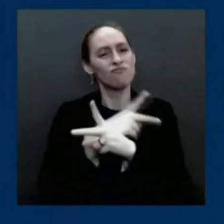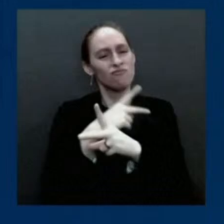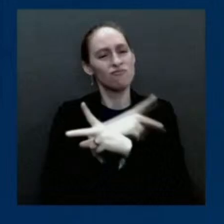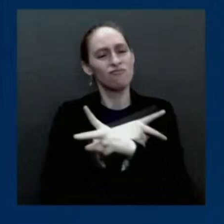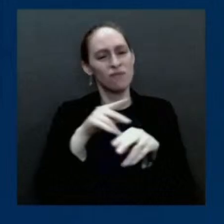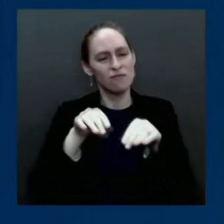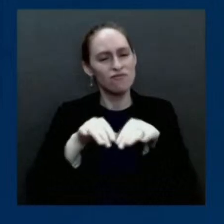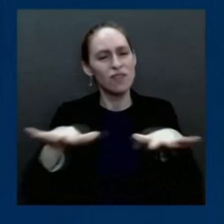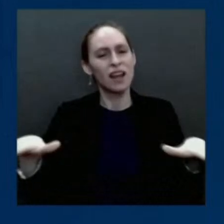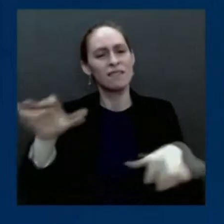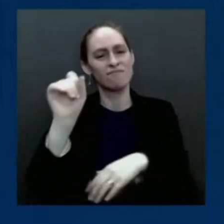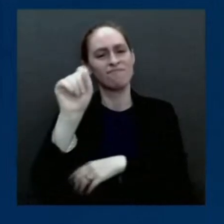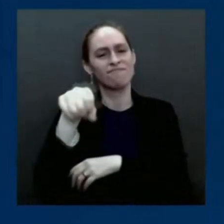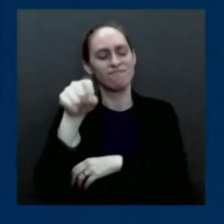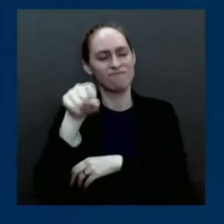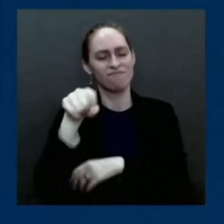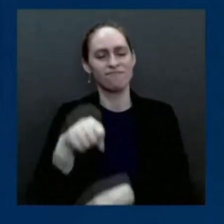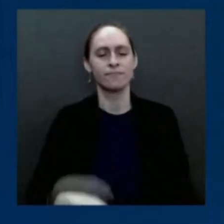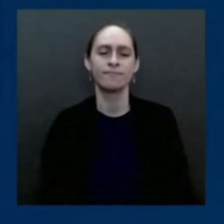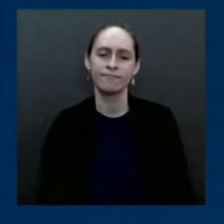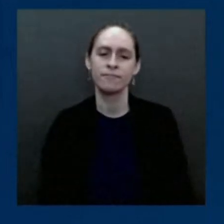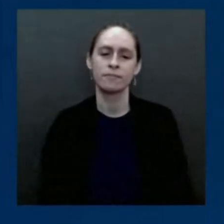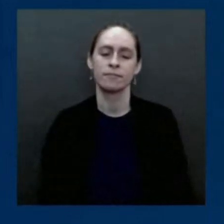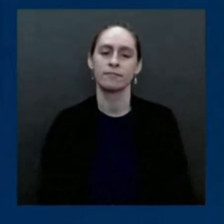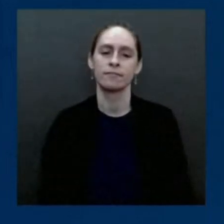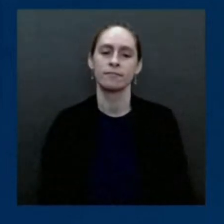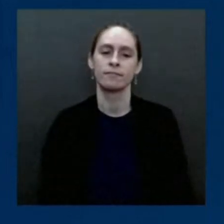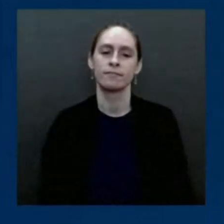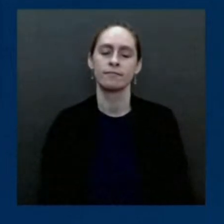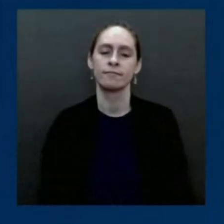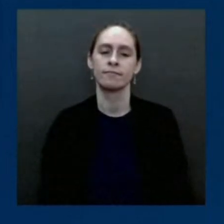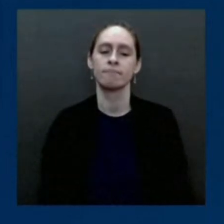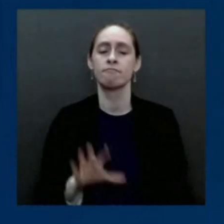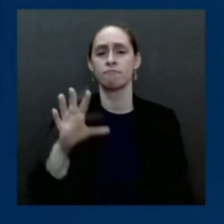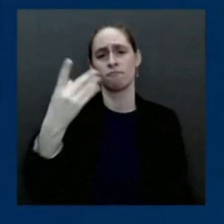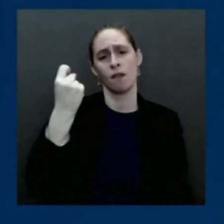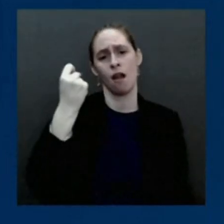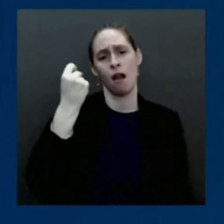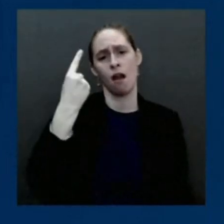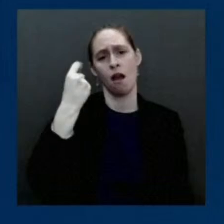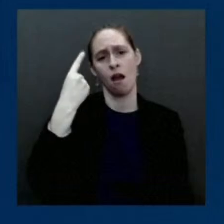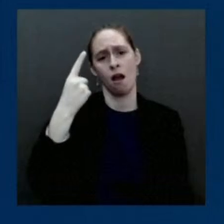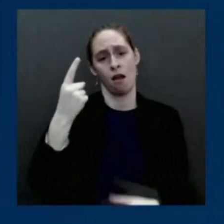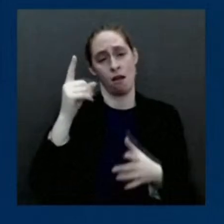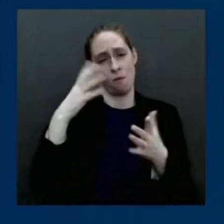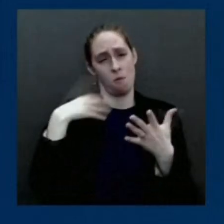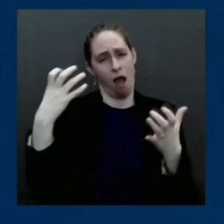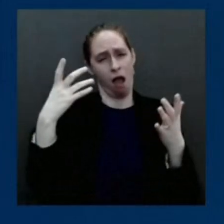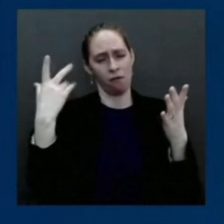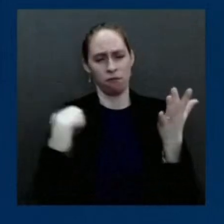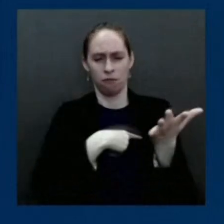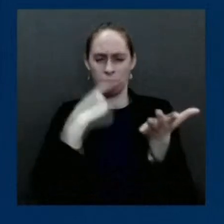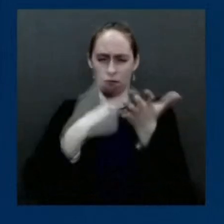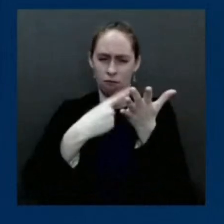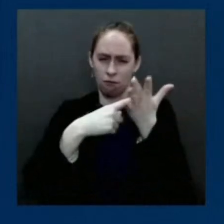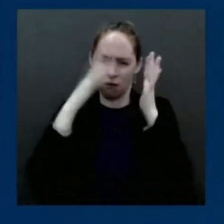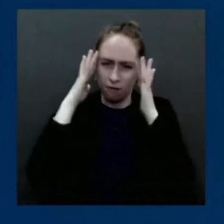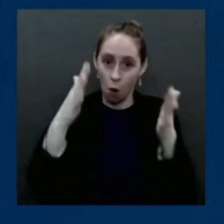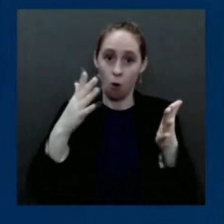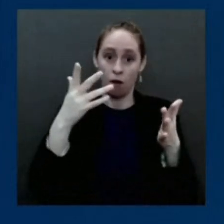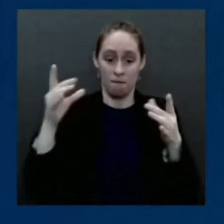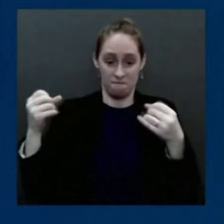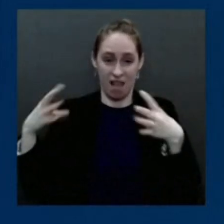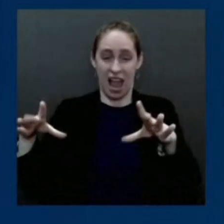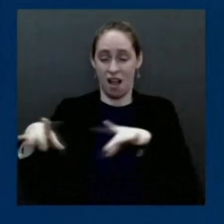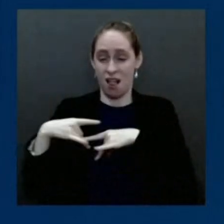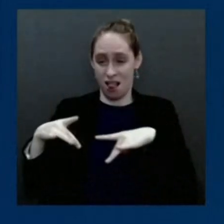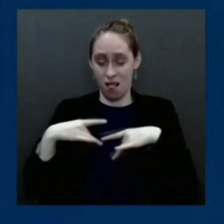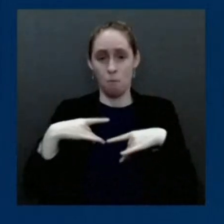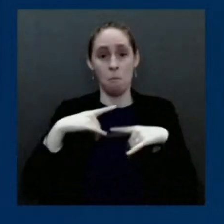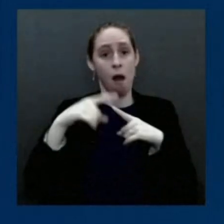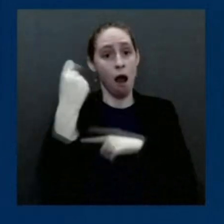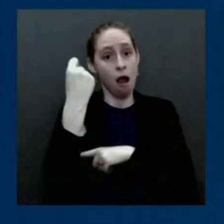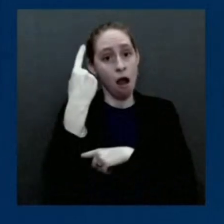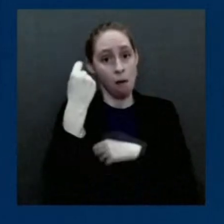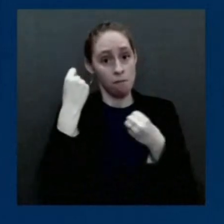OUR CASES HAVE BSTAIALL